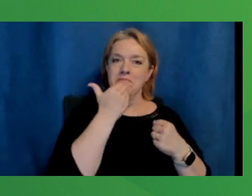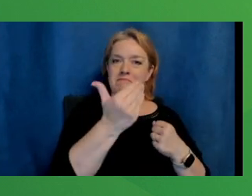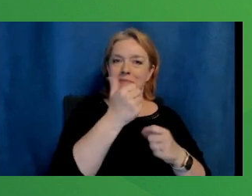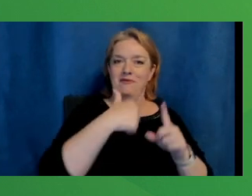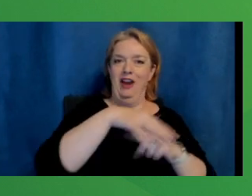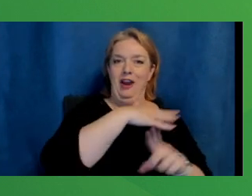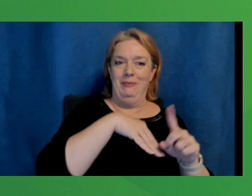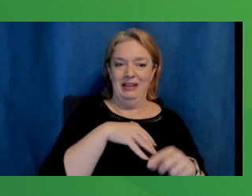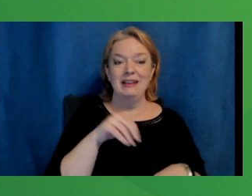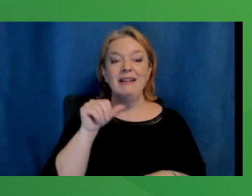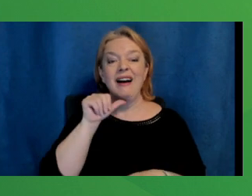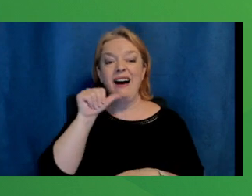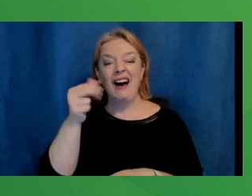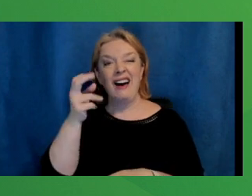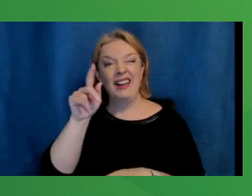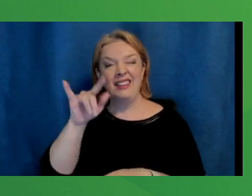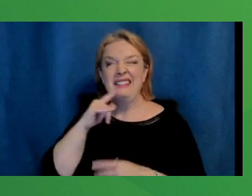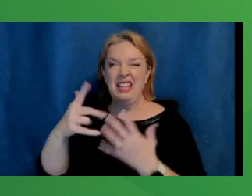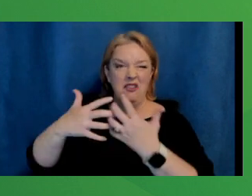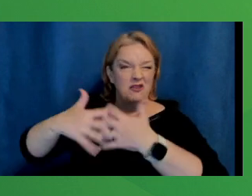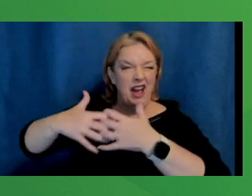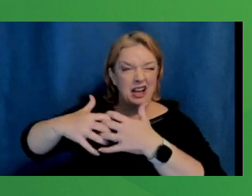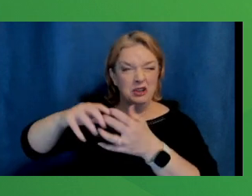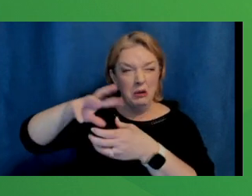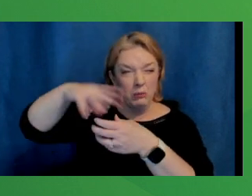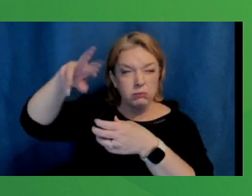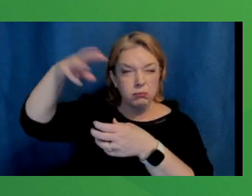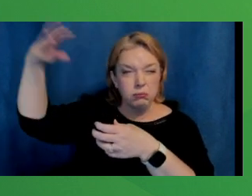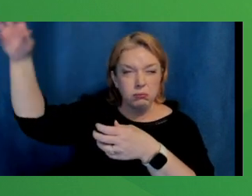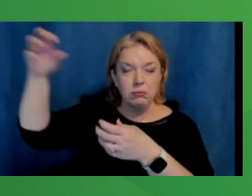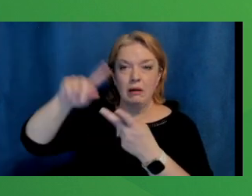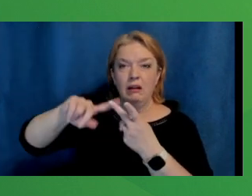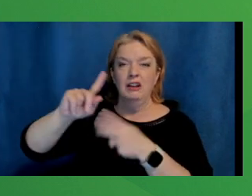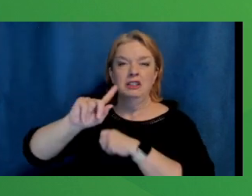factories releasing gases, trash pollution in the environment, and contaminated water.